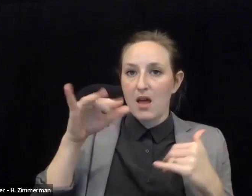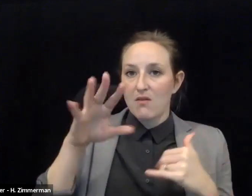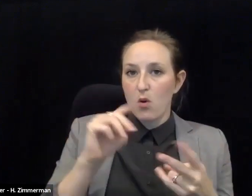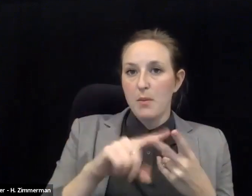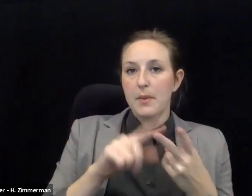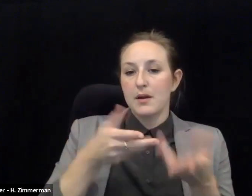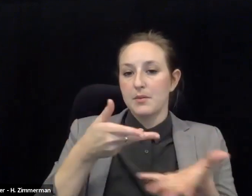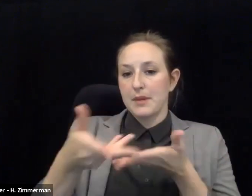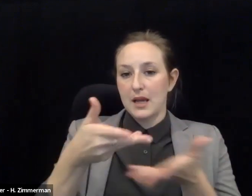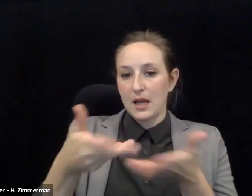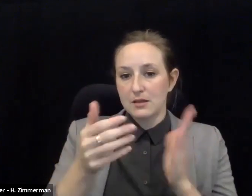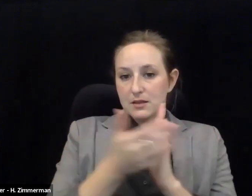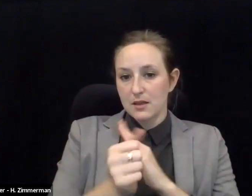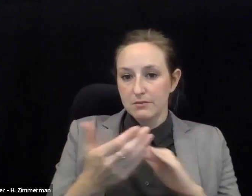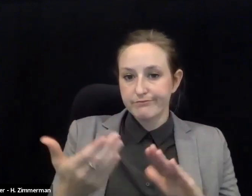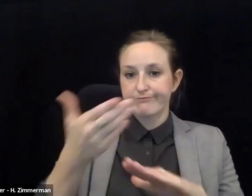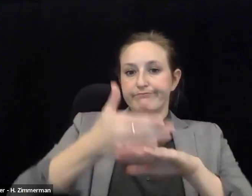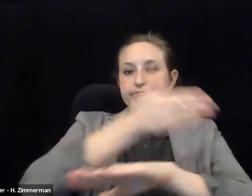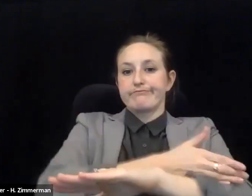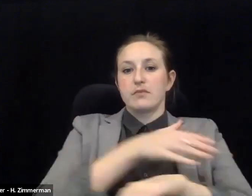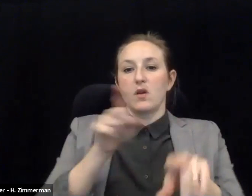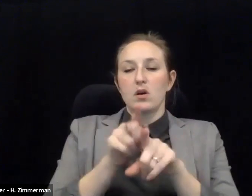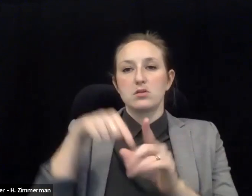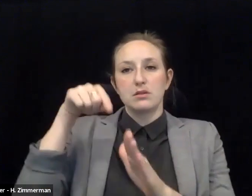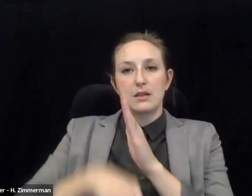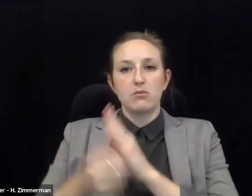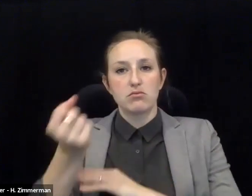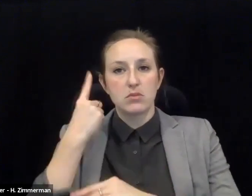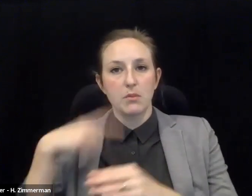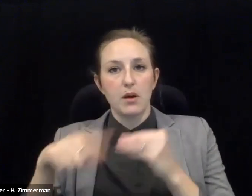a deeper understanding of program learning goals and curriculums especially for those